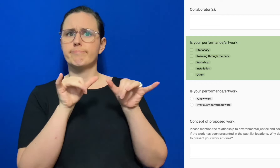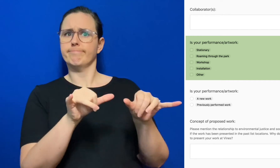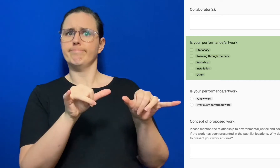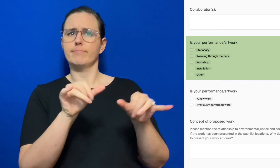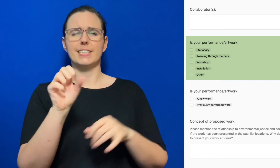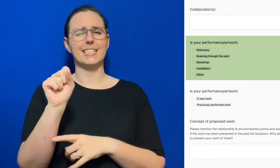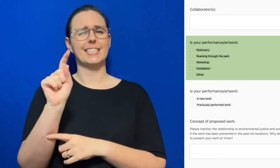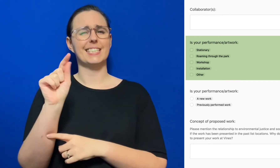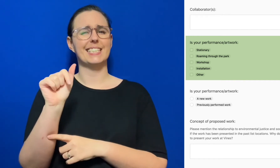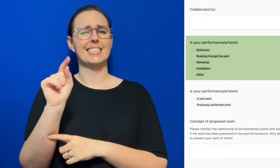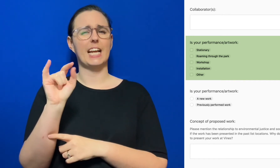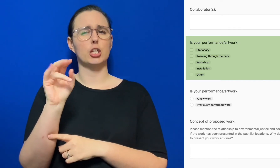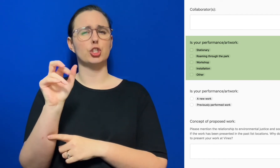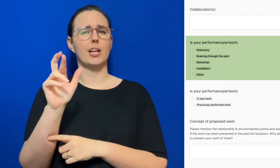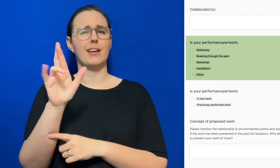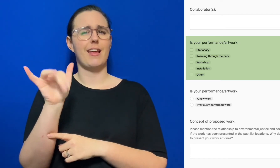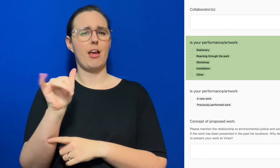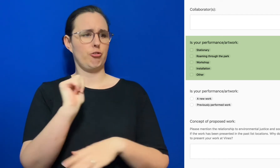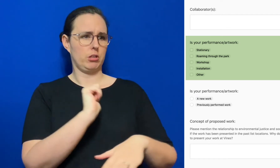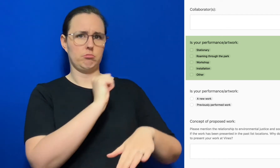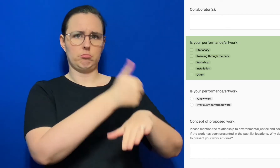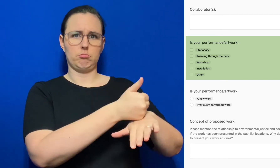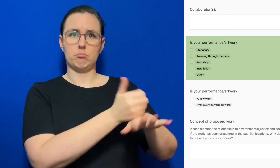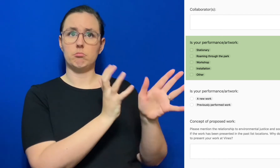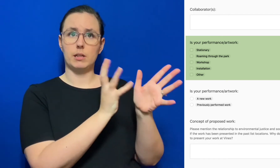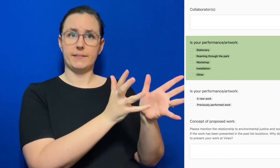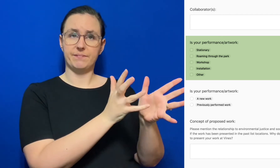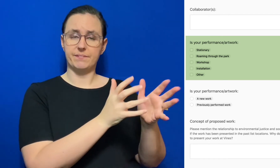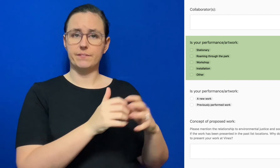Stationary